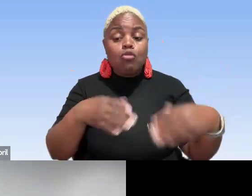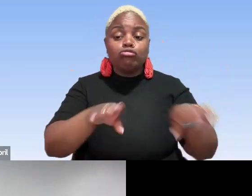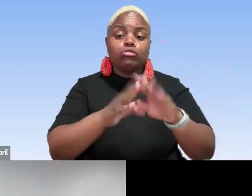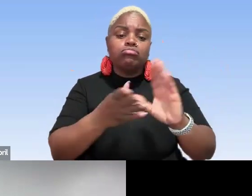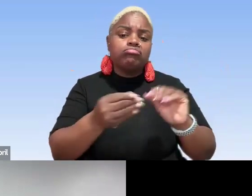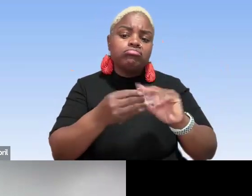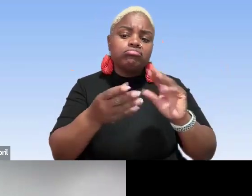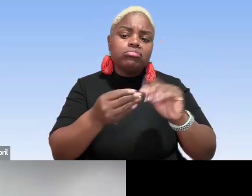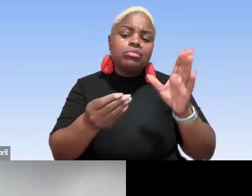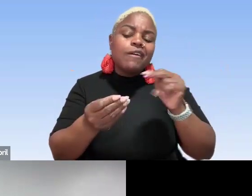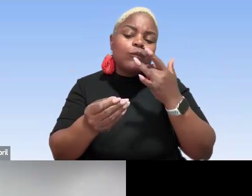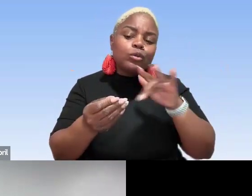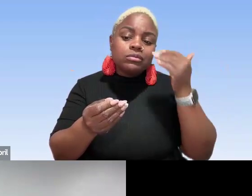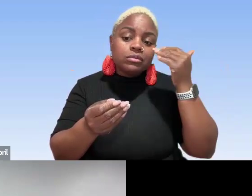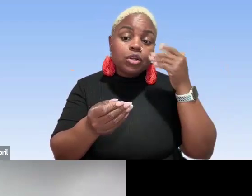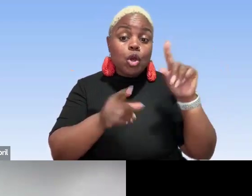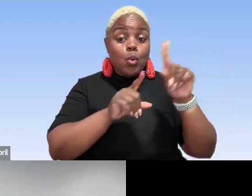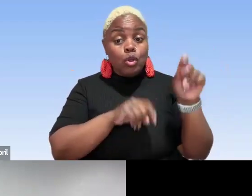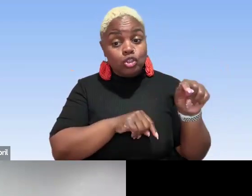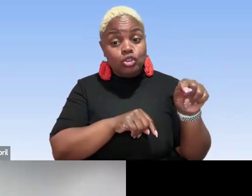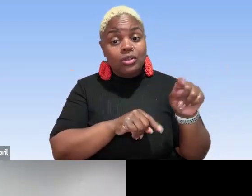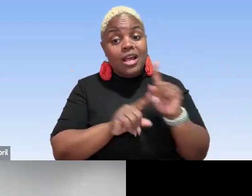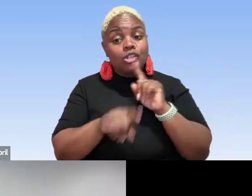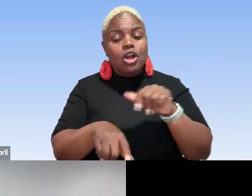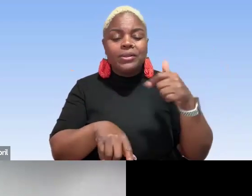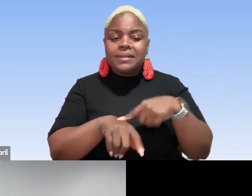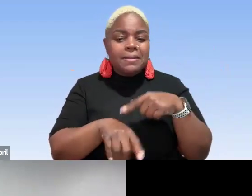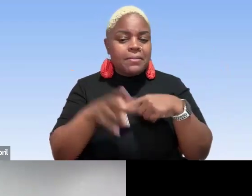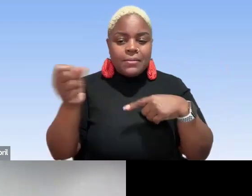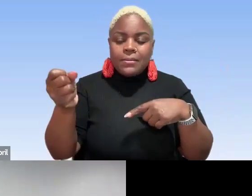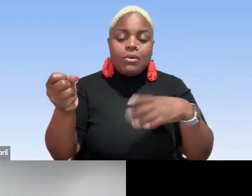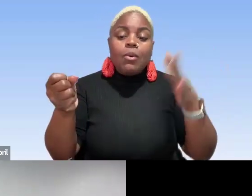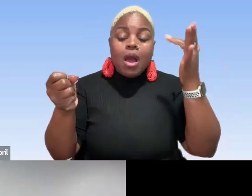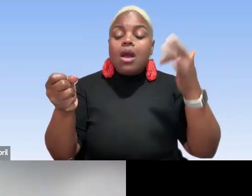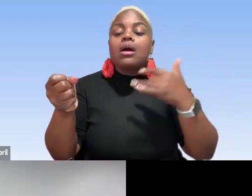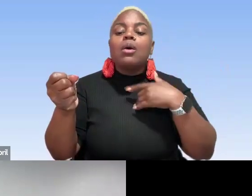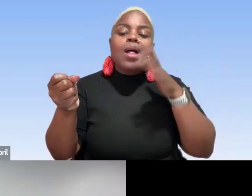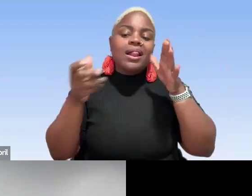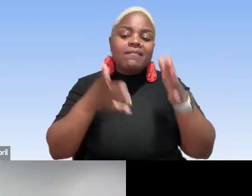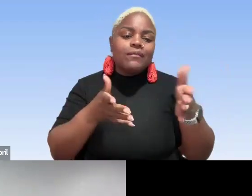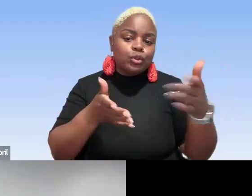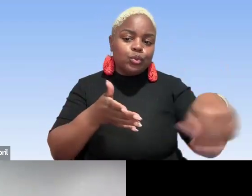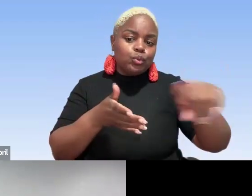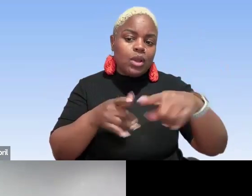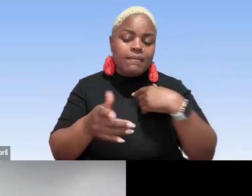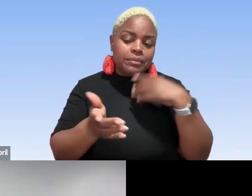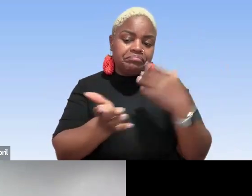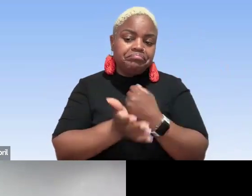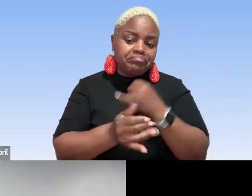to the questions another time, and I can leave it to you, and I'll just take the last 15 seconds or so. [BRITTANIE HERNANDEZ-WILSON] Sure.